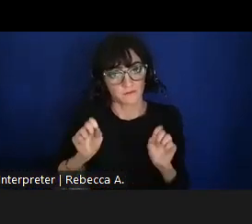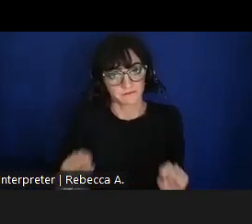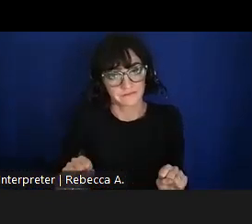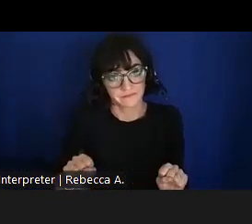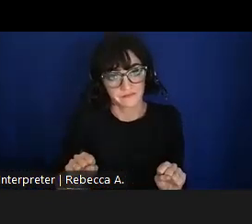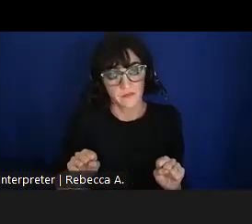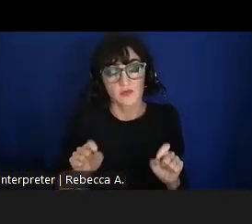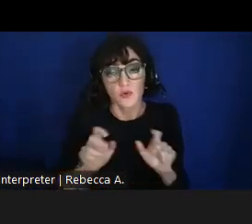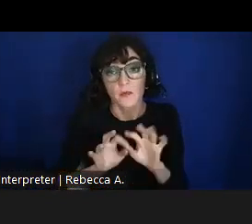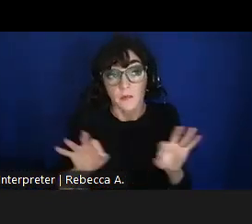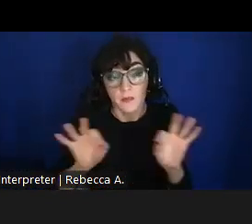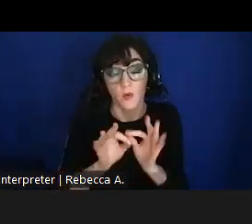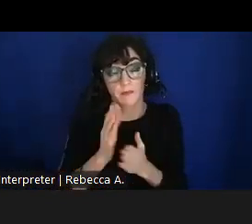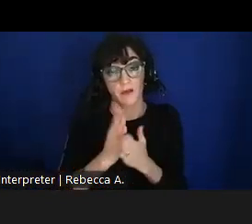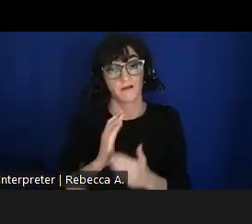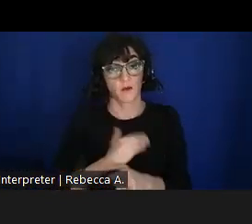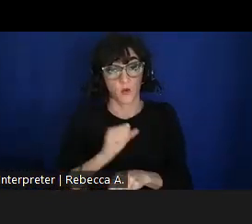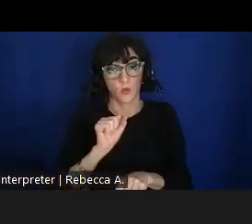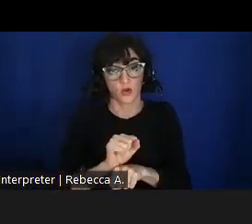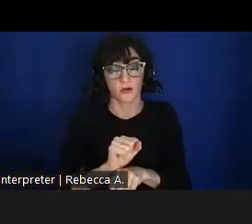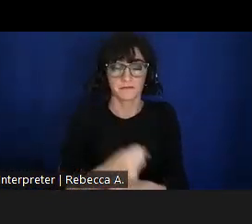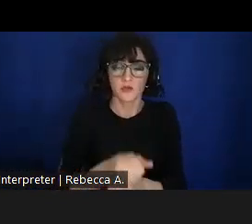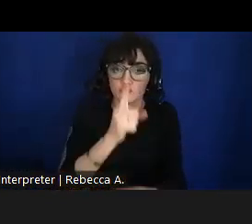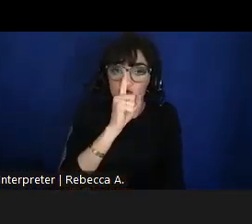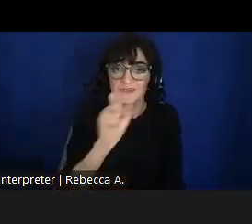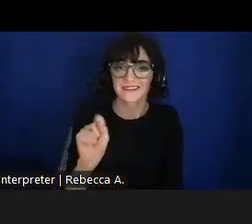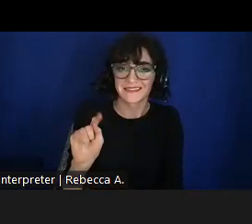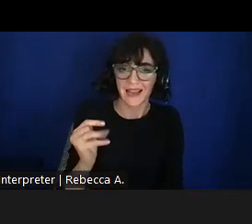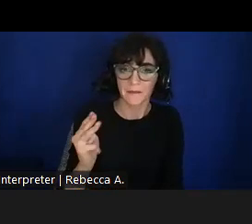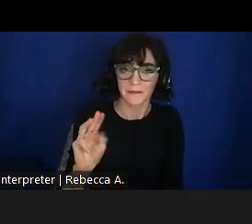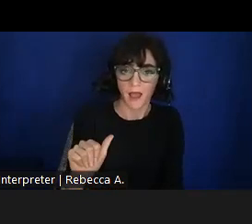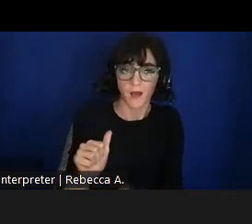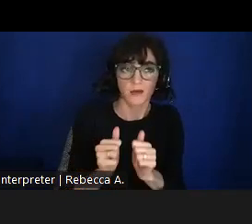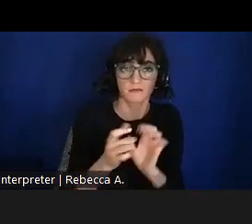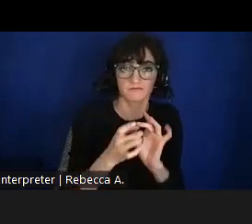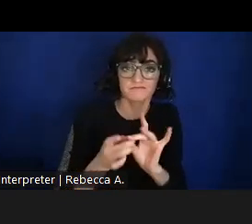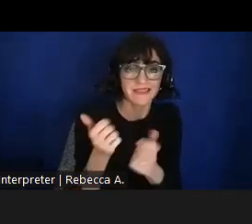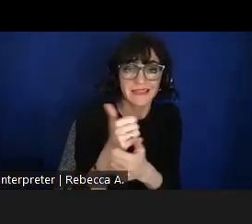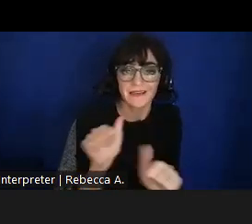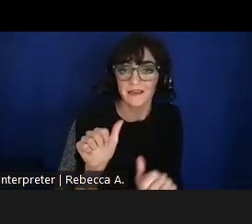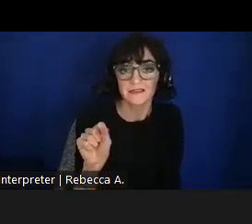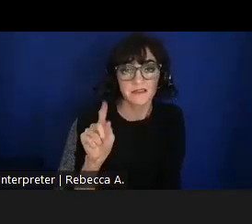is going to be to eradicate stigma related to substance use so when I was a housing provider